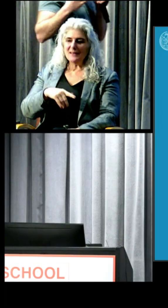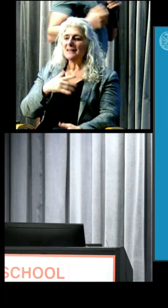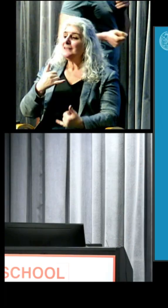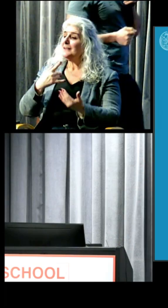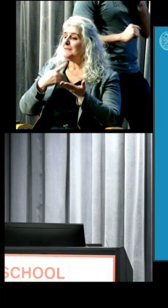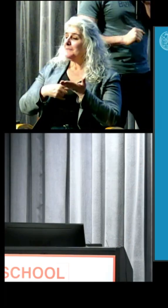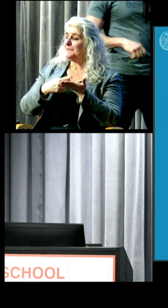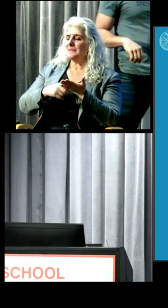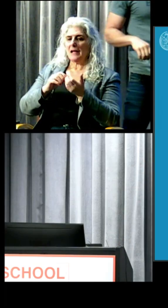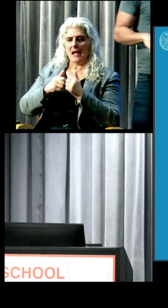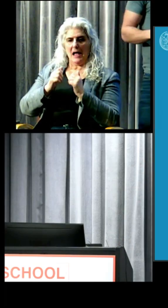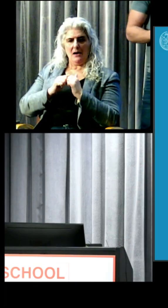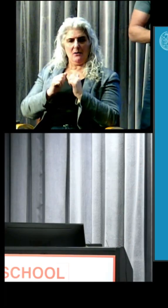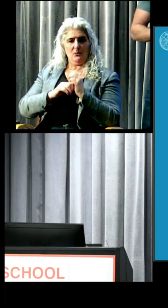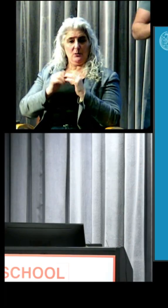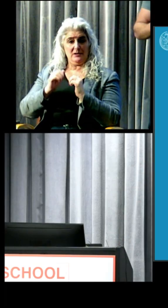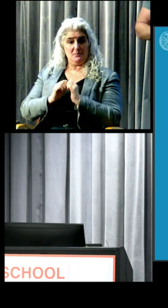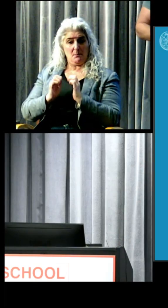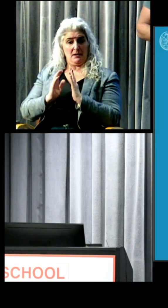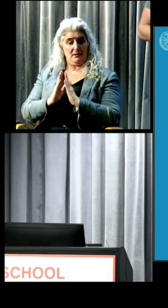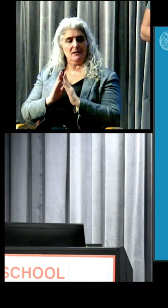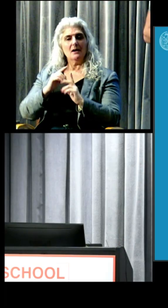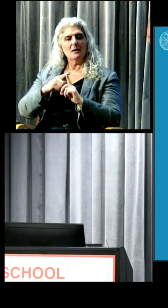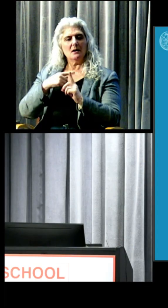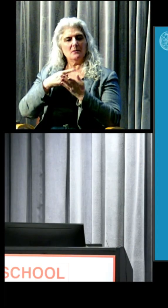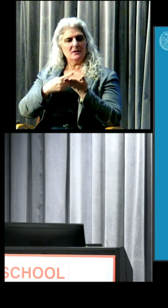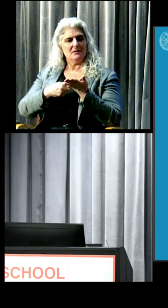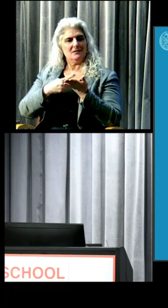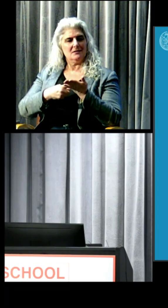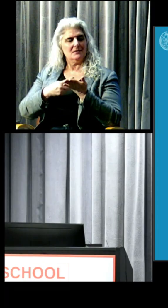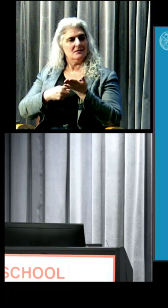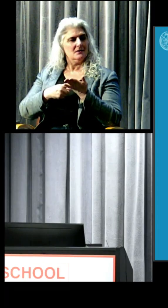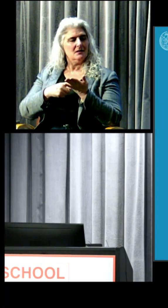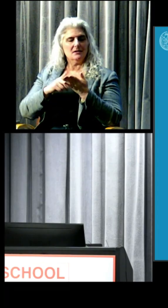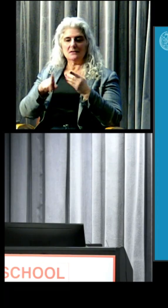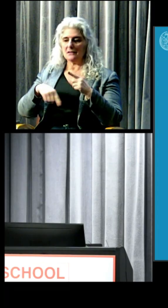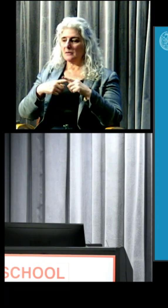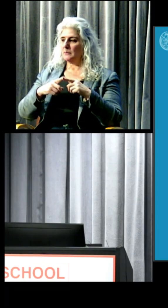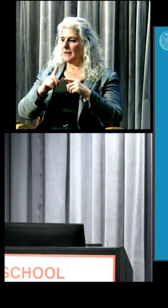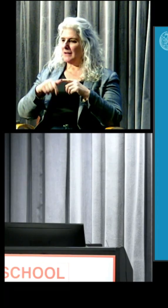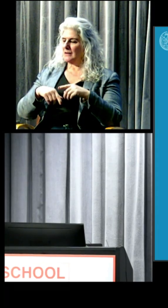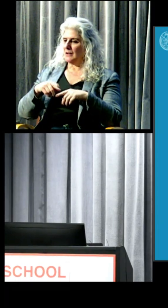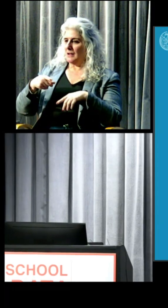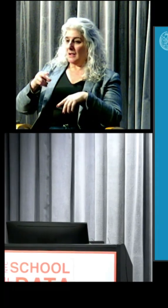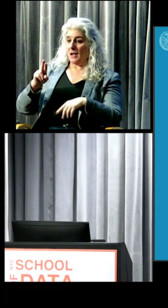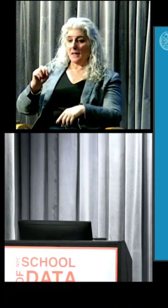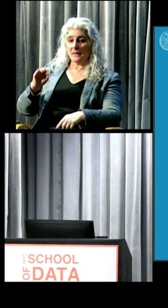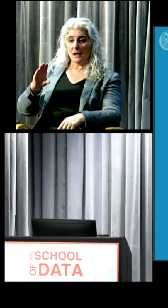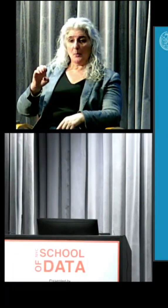for a large residential buildings, how many units, how many people tend to be in those units, all of